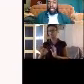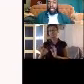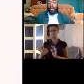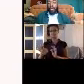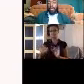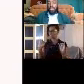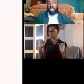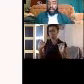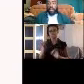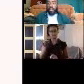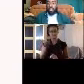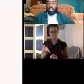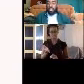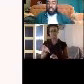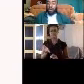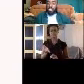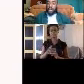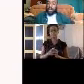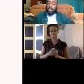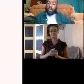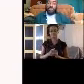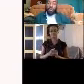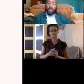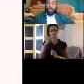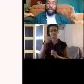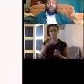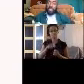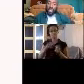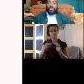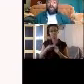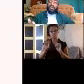In order to change the, in order to change the social norms, we do have to go outside